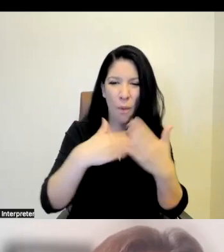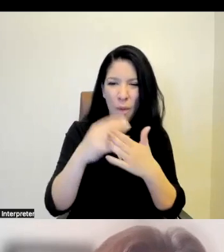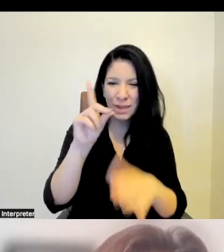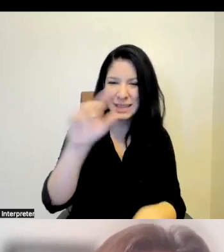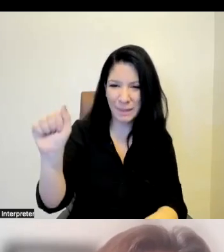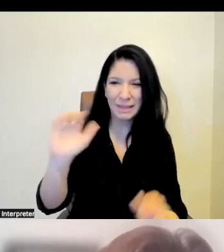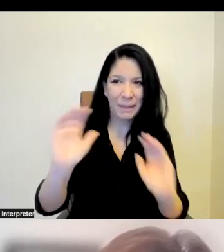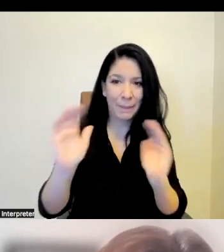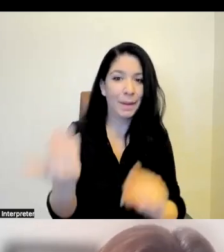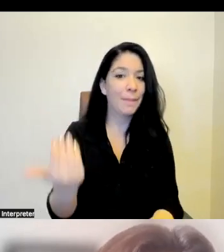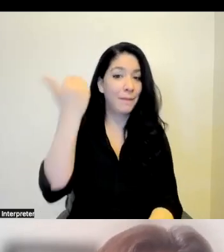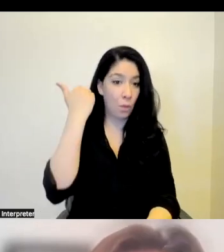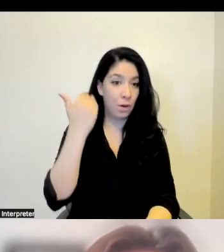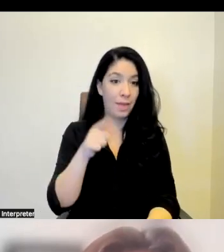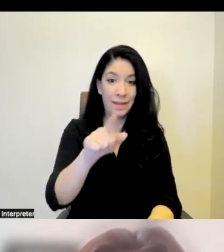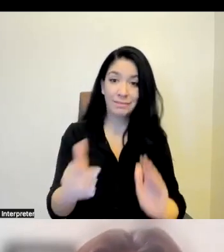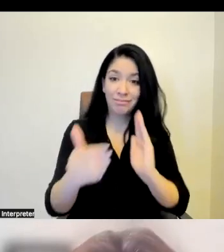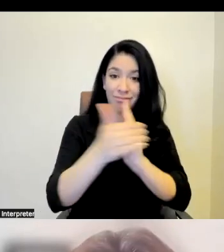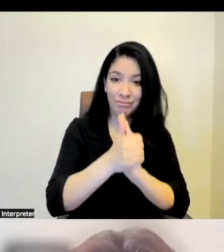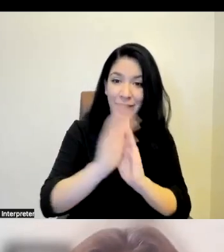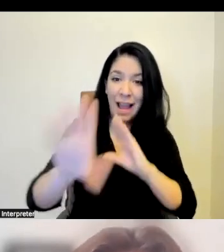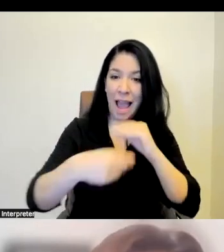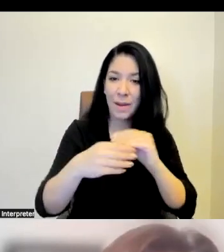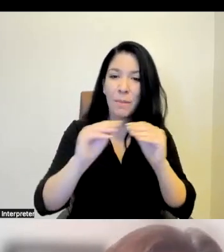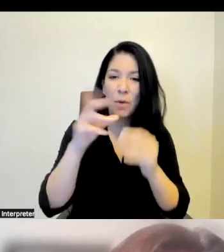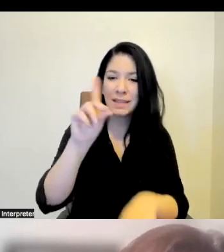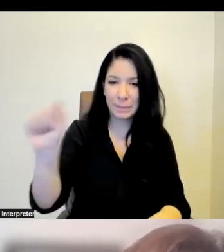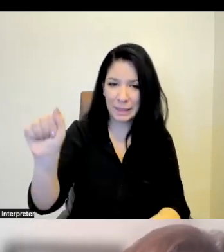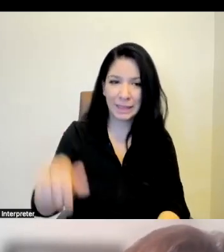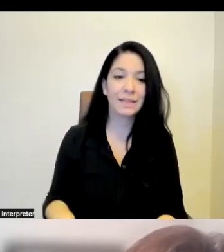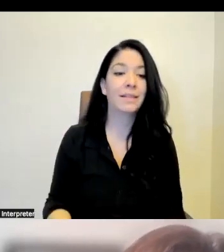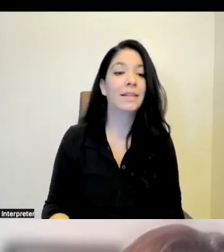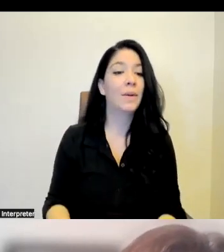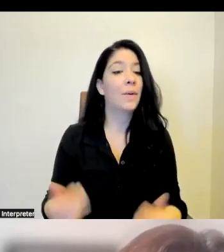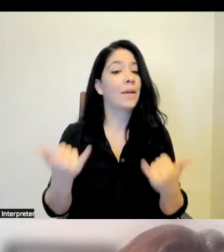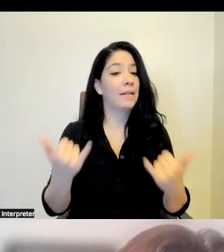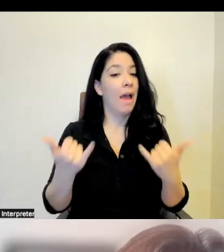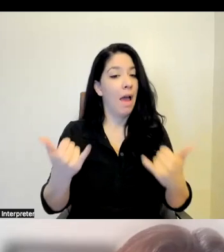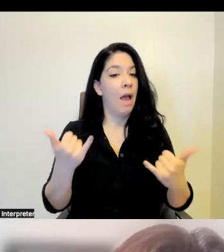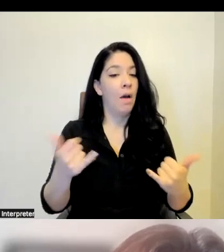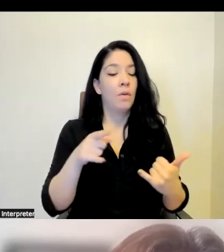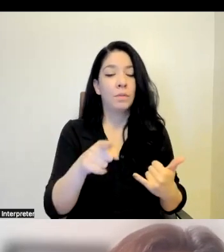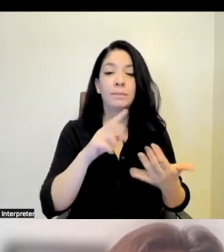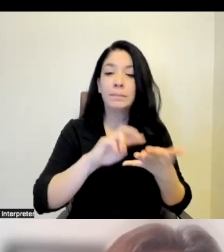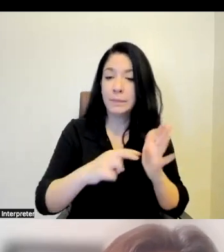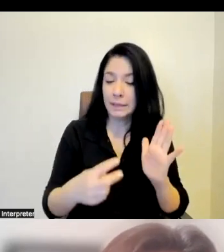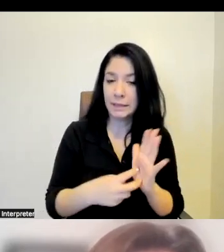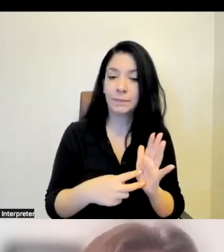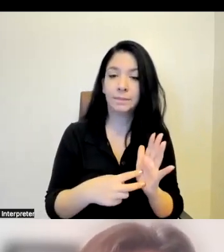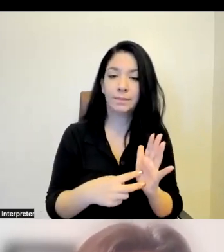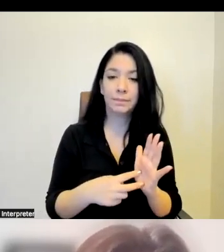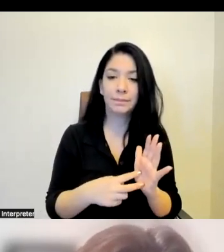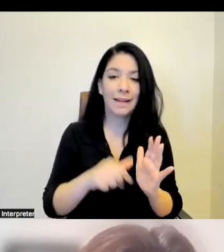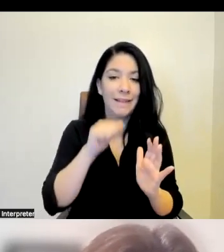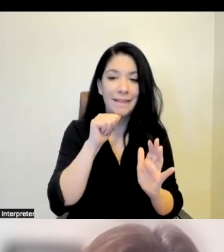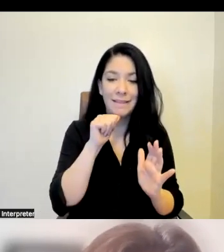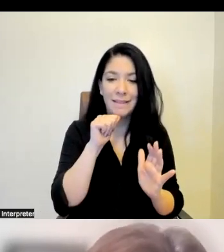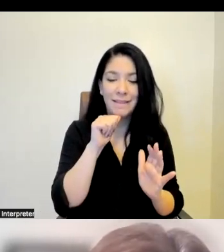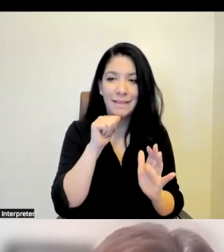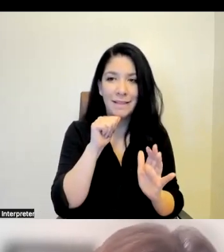had before this amendment. So substantially limits is now construed to not be a demanding standard.